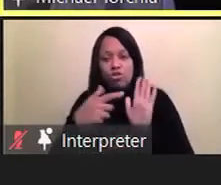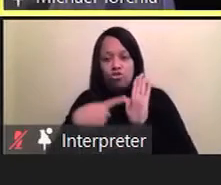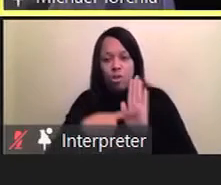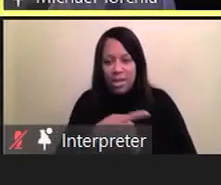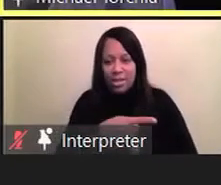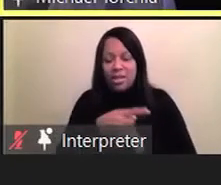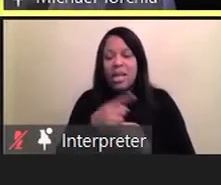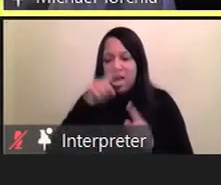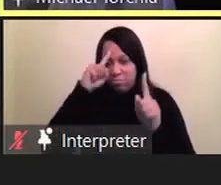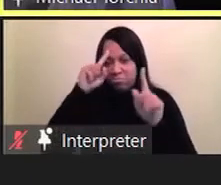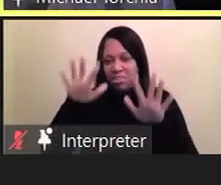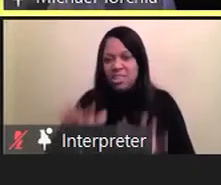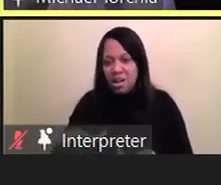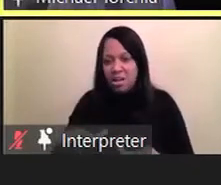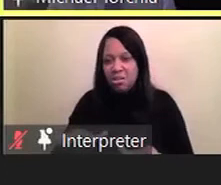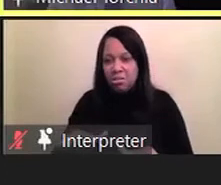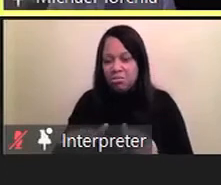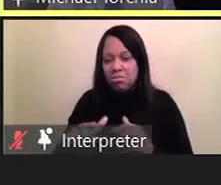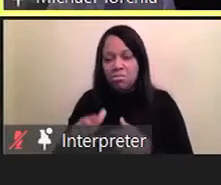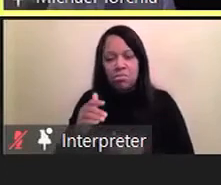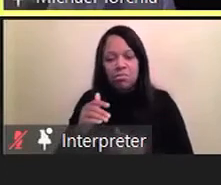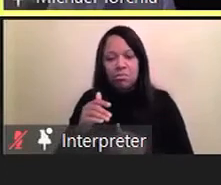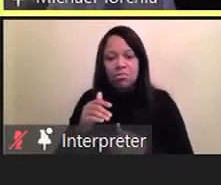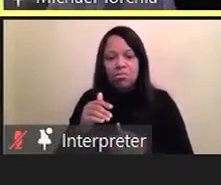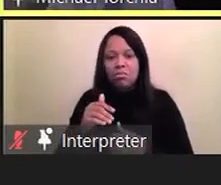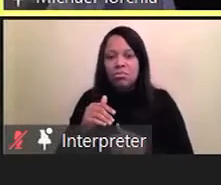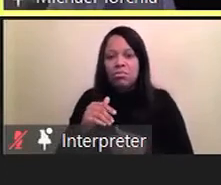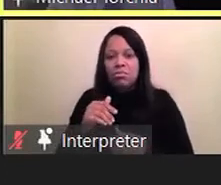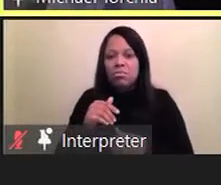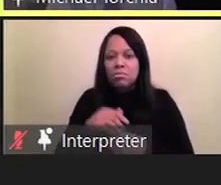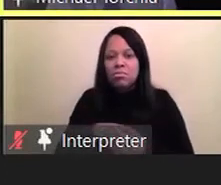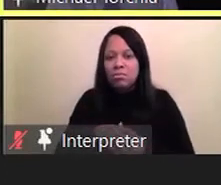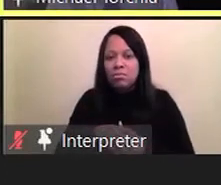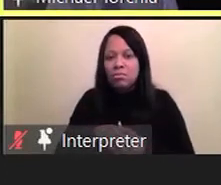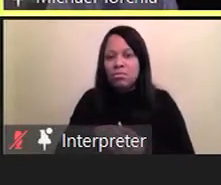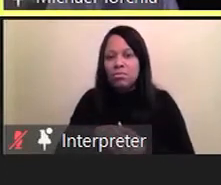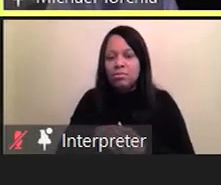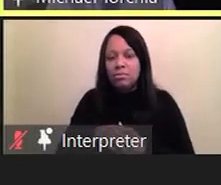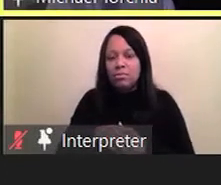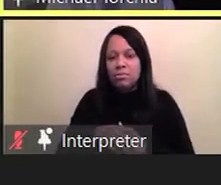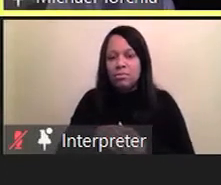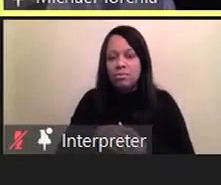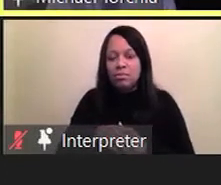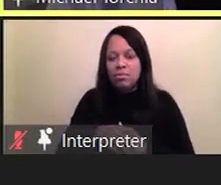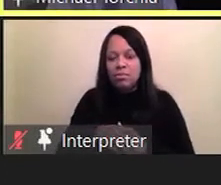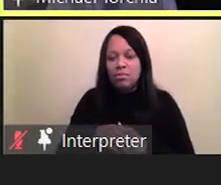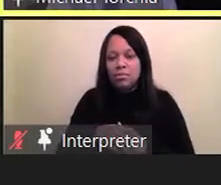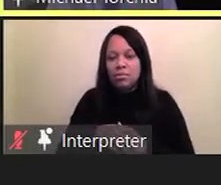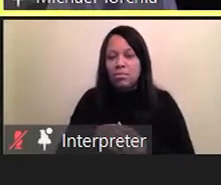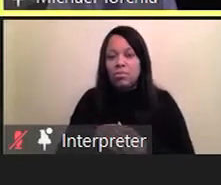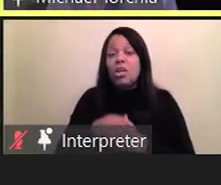There's very often settlements in these cases. Well, under the terms of the settlement,